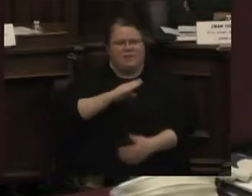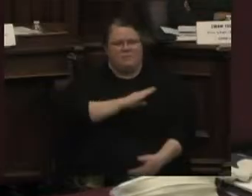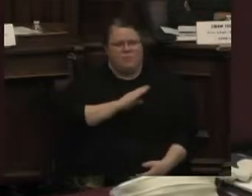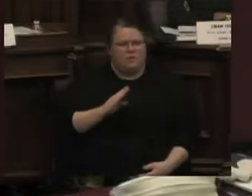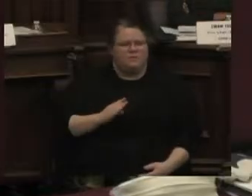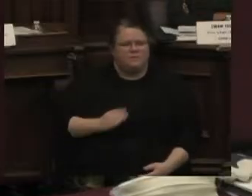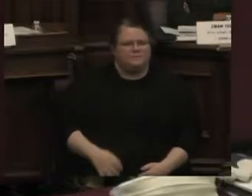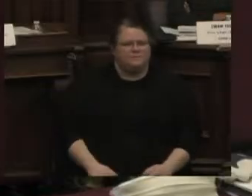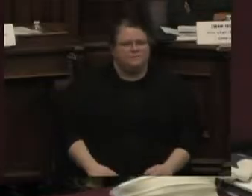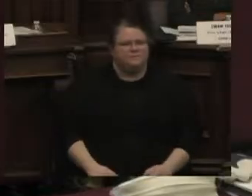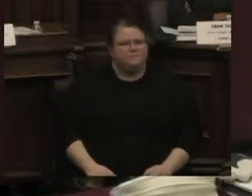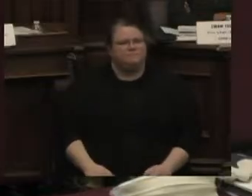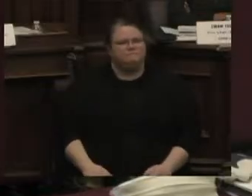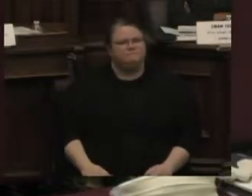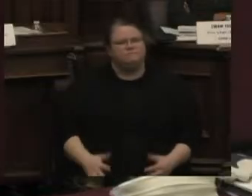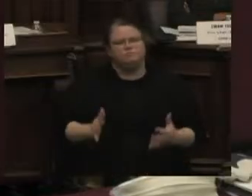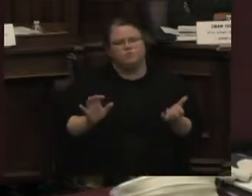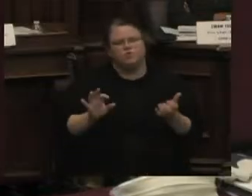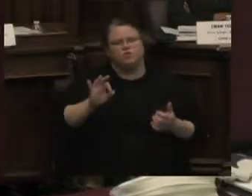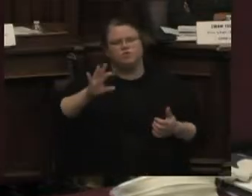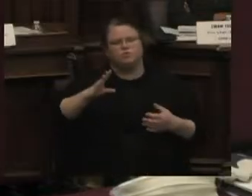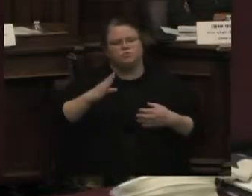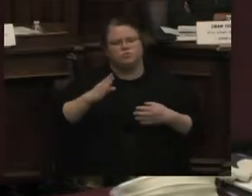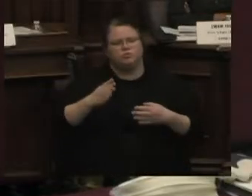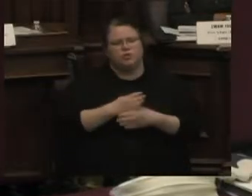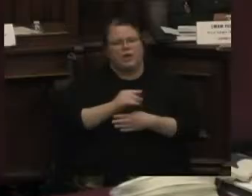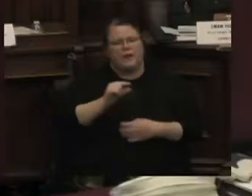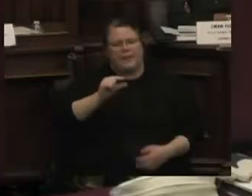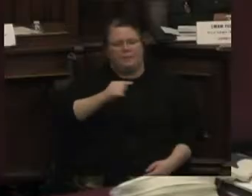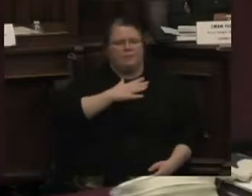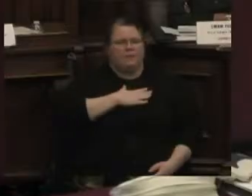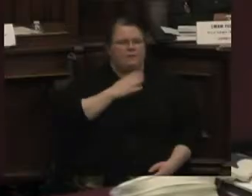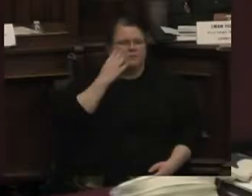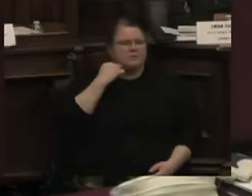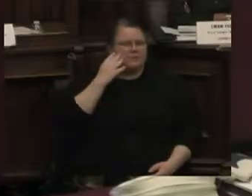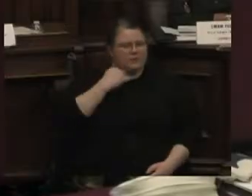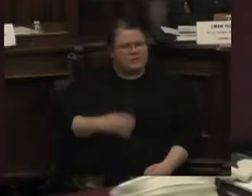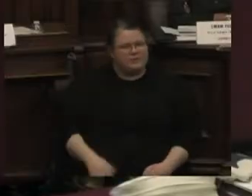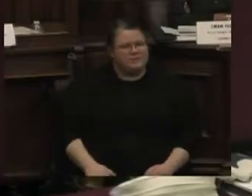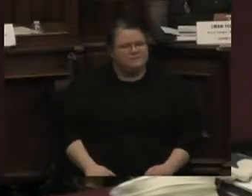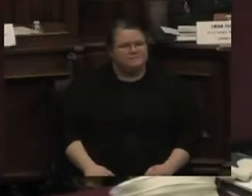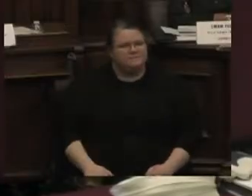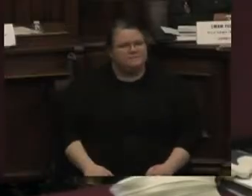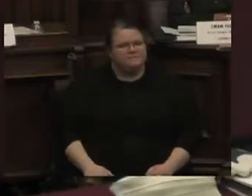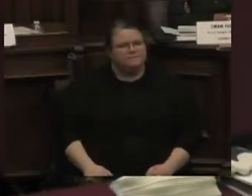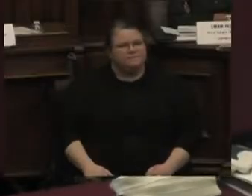plot, to be a part of the Police Accountability Board.